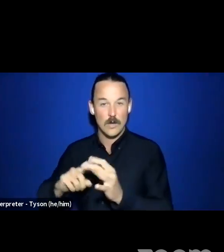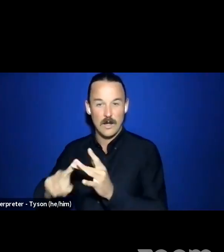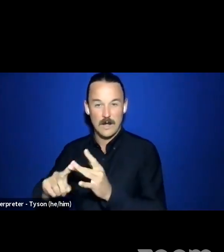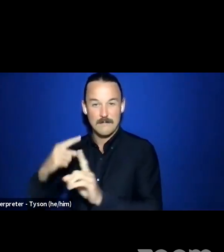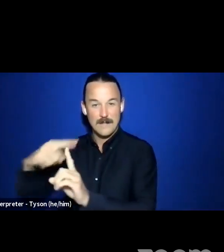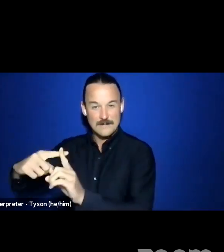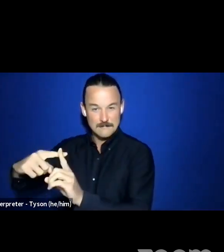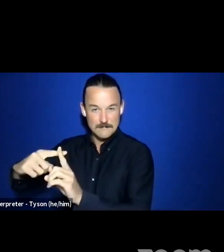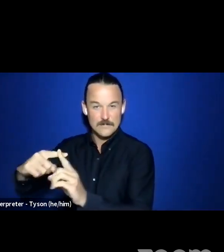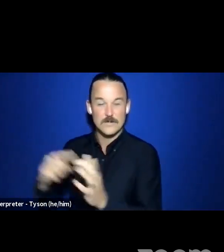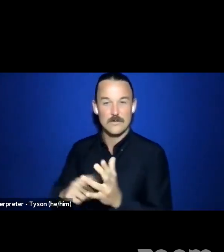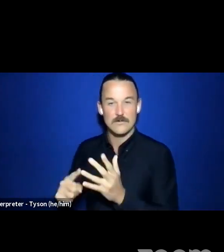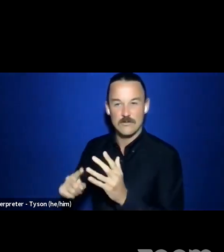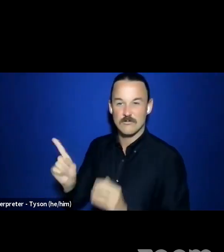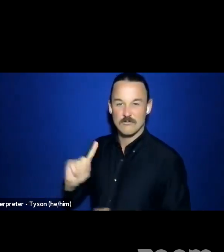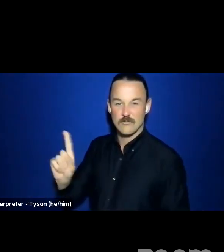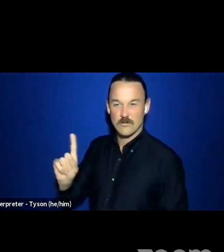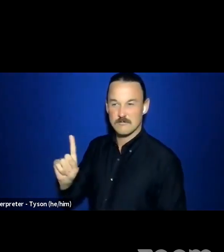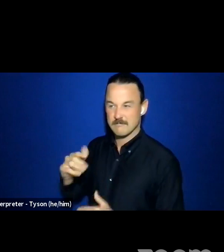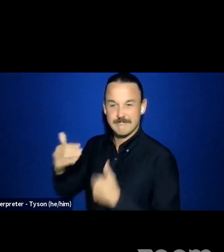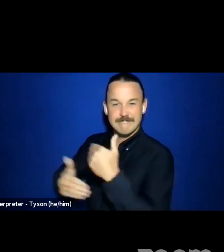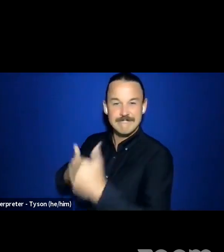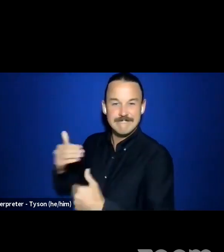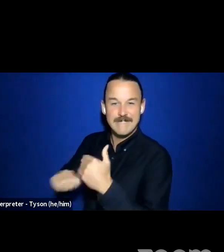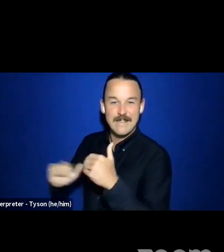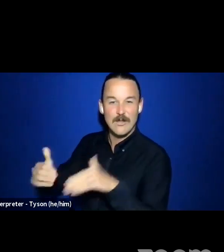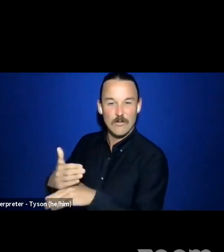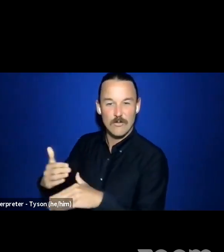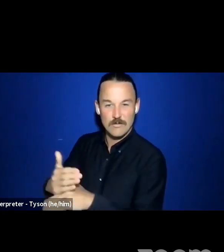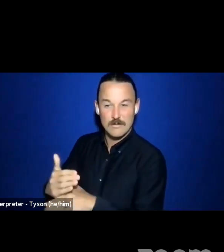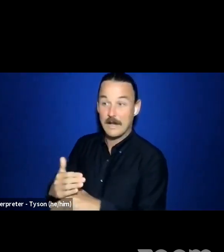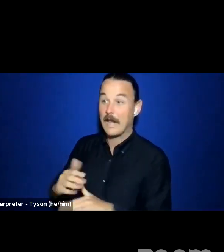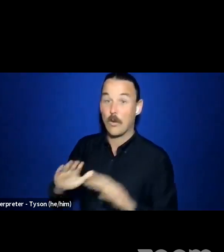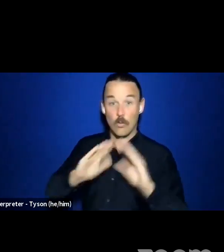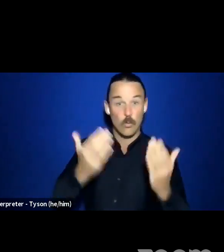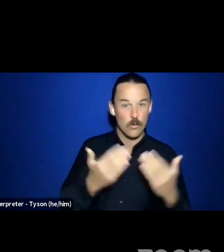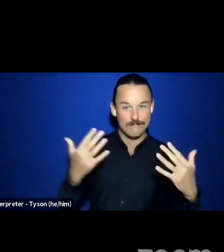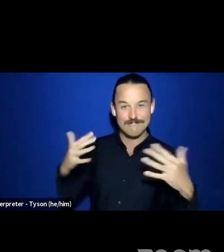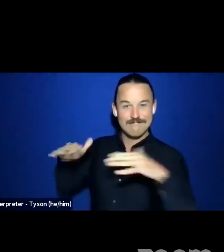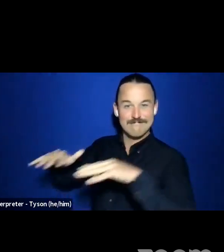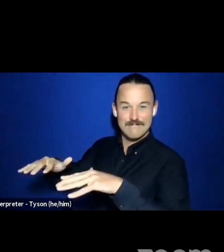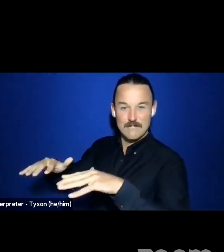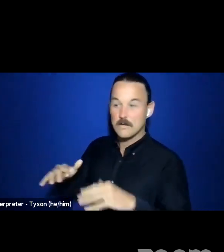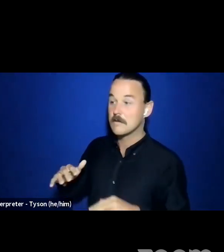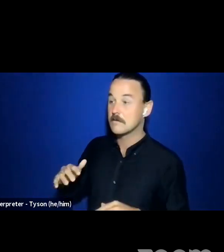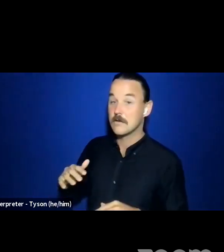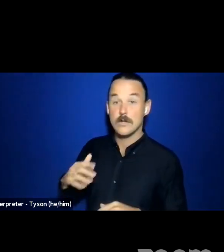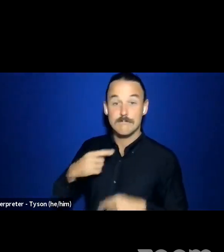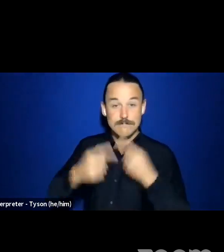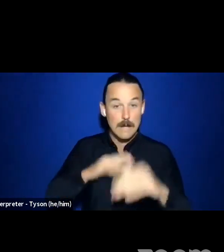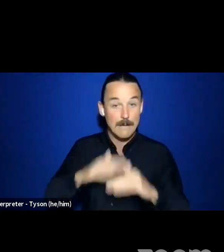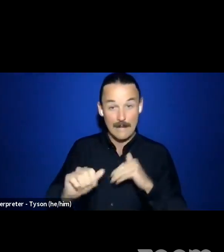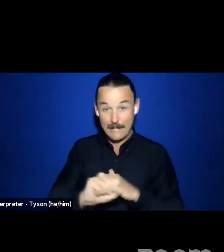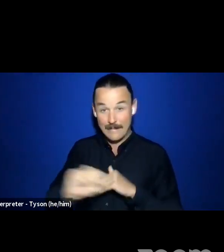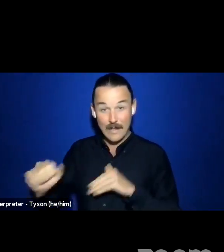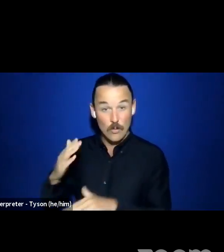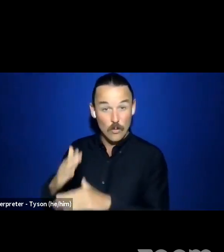authentic selves to work. through the network of mentors. role models and other targets role models and other type of support to speak to us more about their work. I'd like to